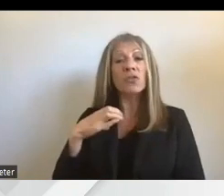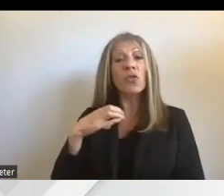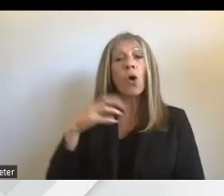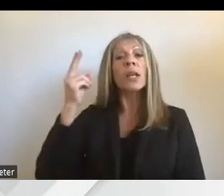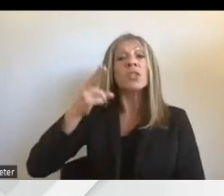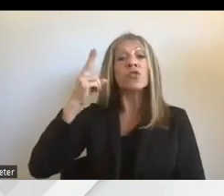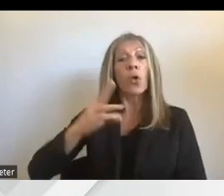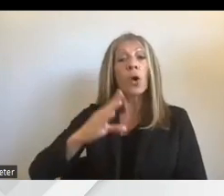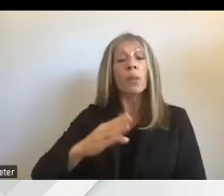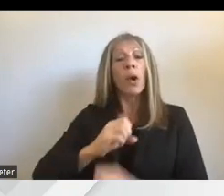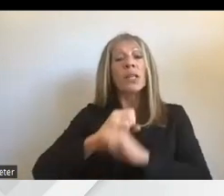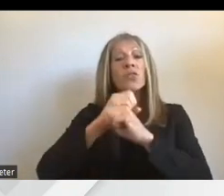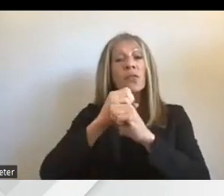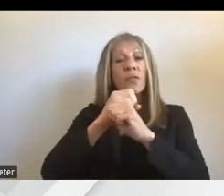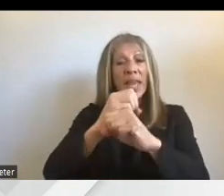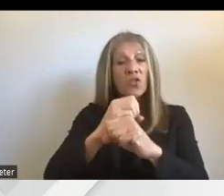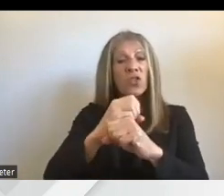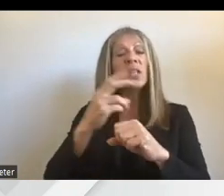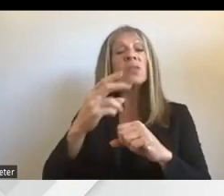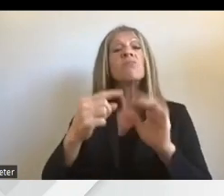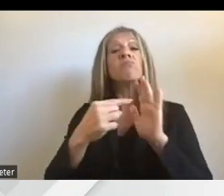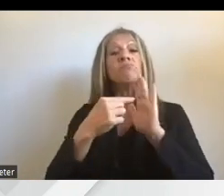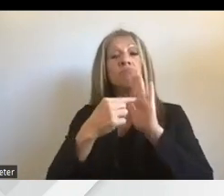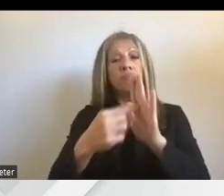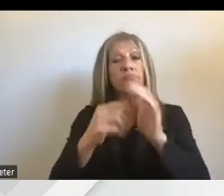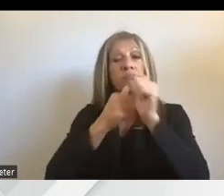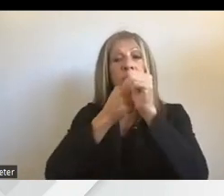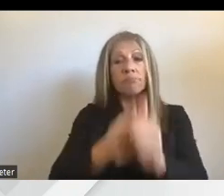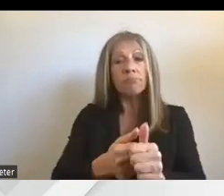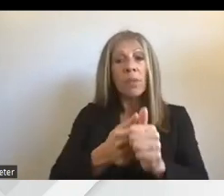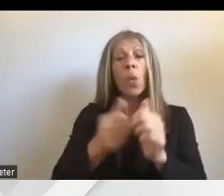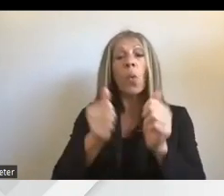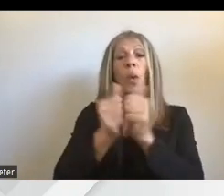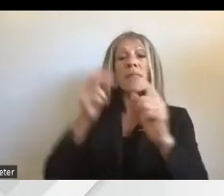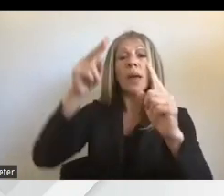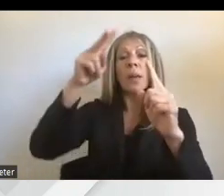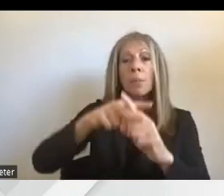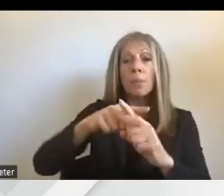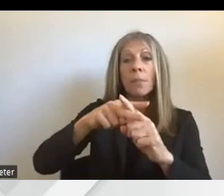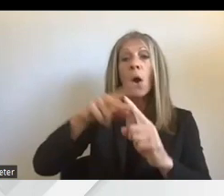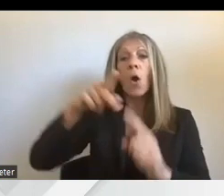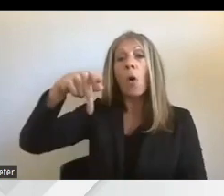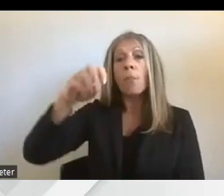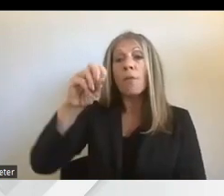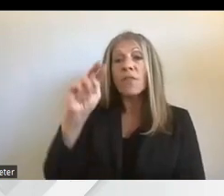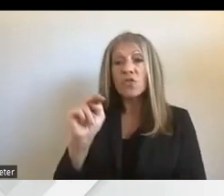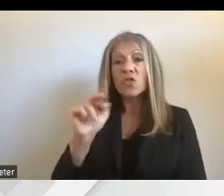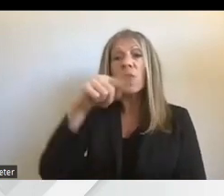Historic Preservation determines the compliance with an applicable provision of these guidelines